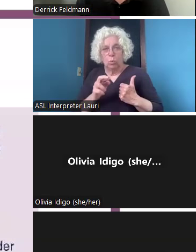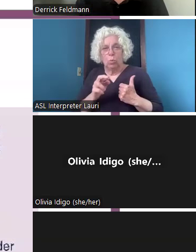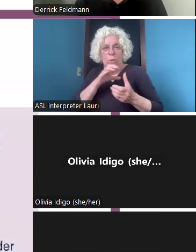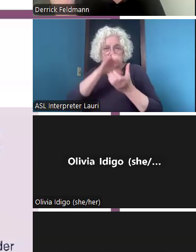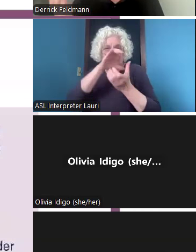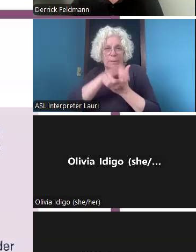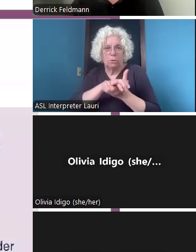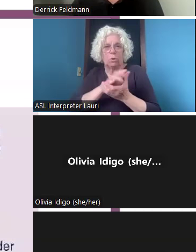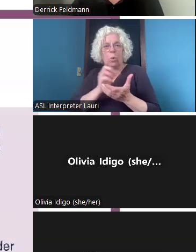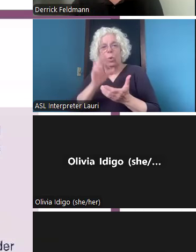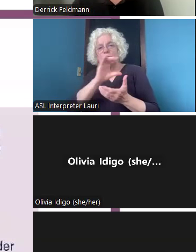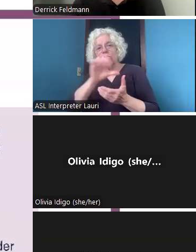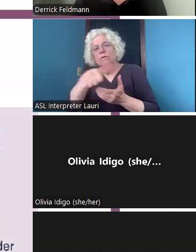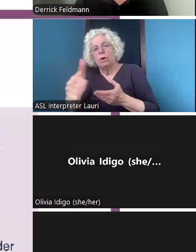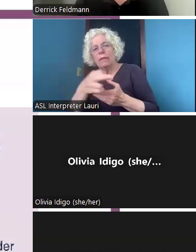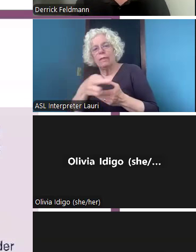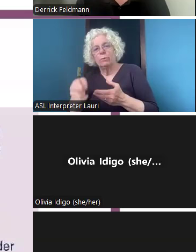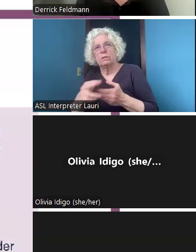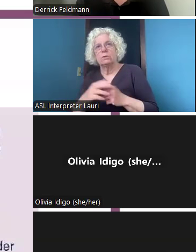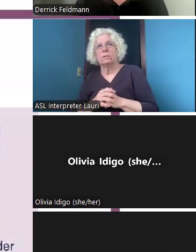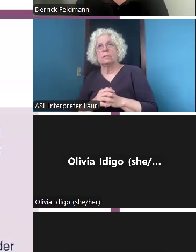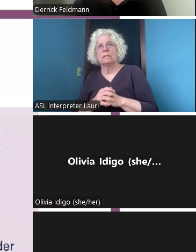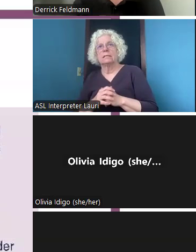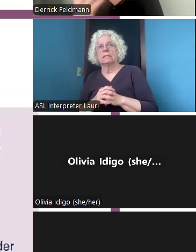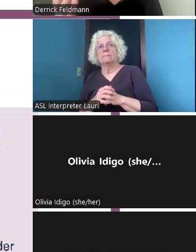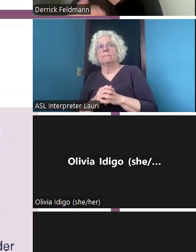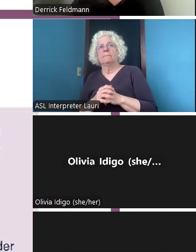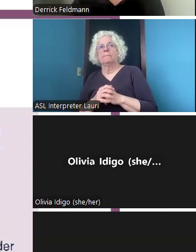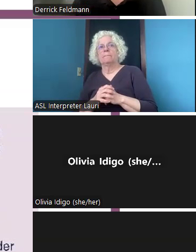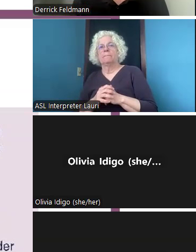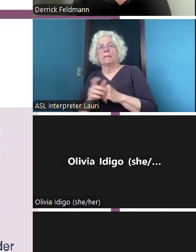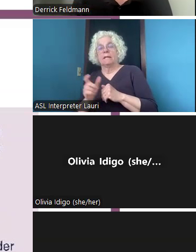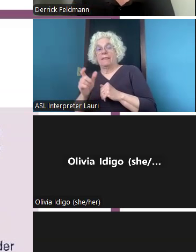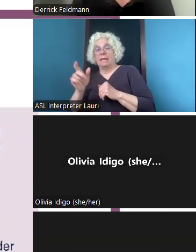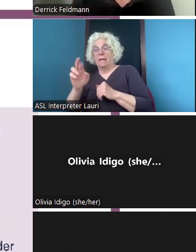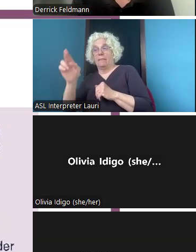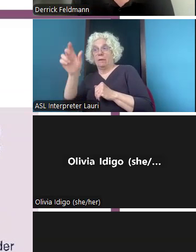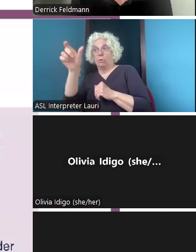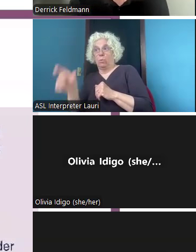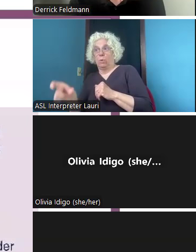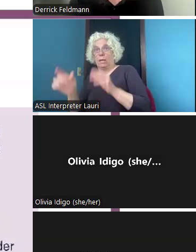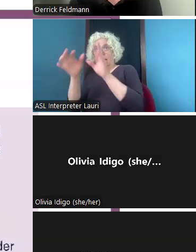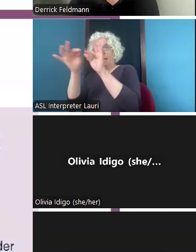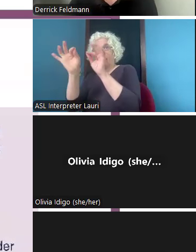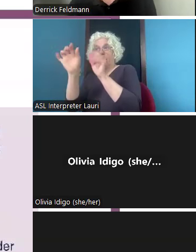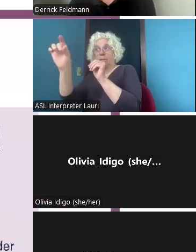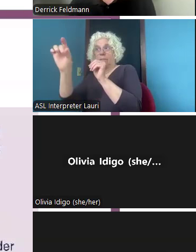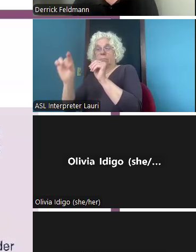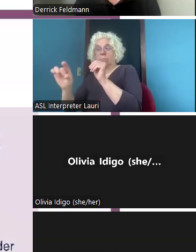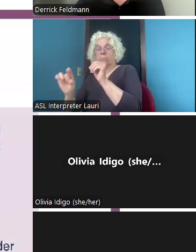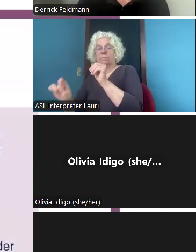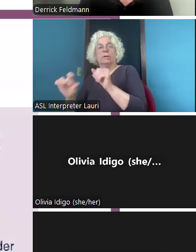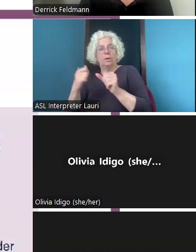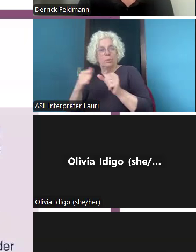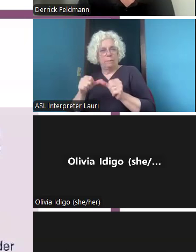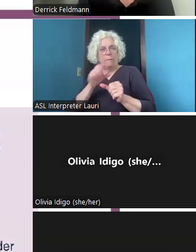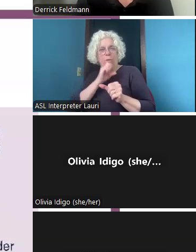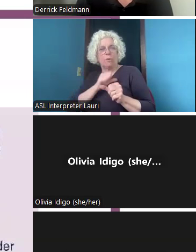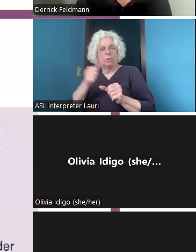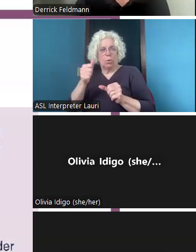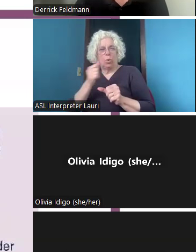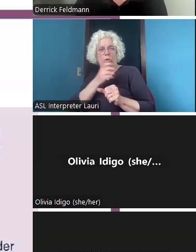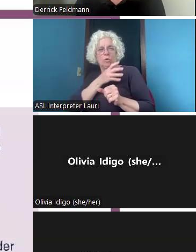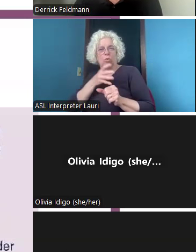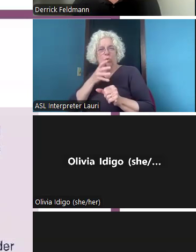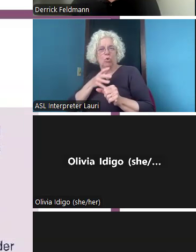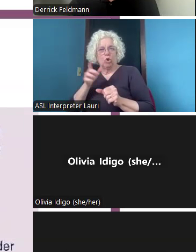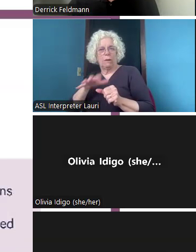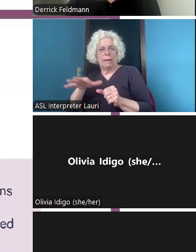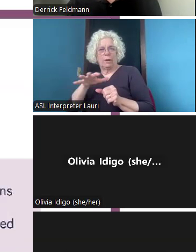The right hand side you'll see a few of those differentiators including our trusted messengers of older rural men that I've been talking about, too.